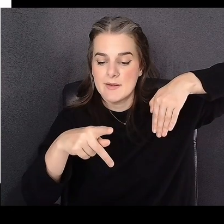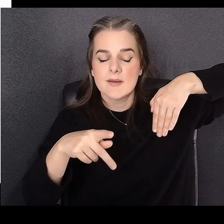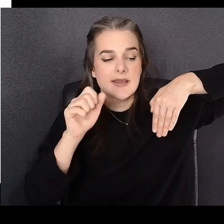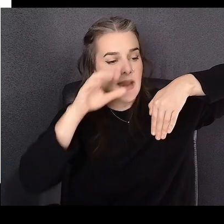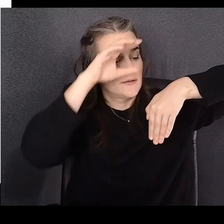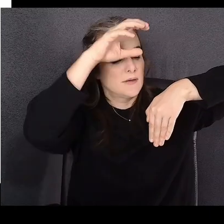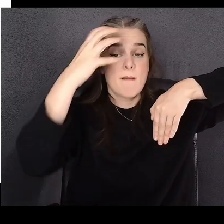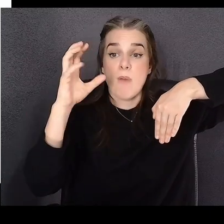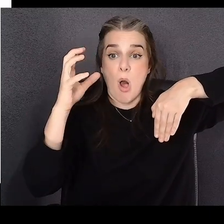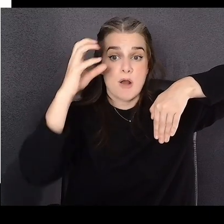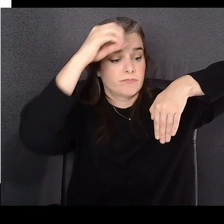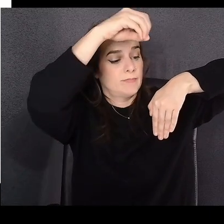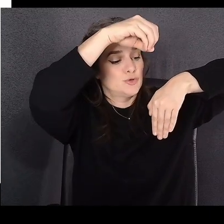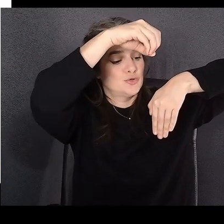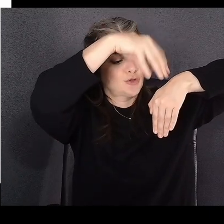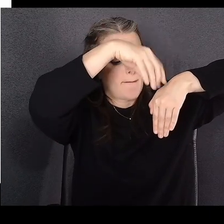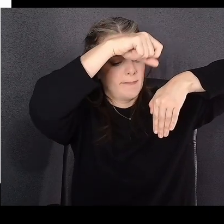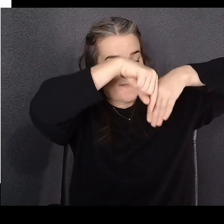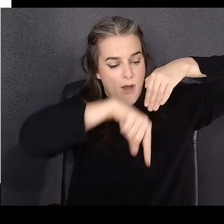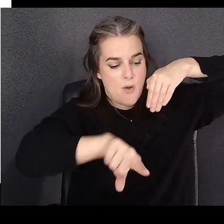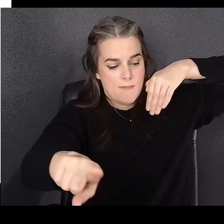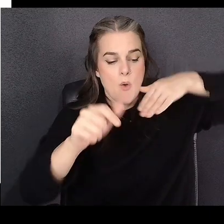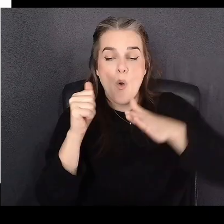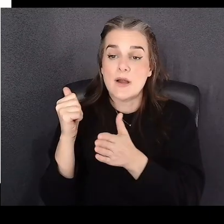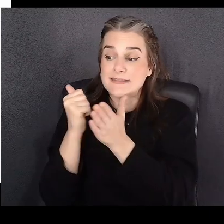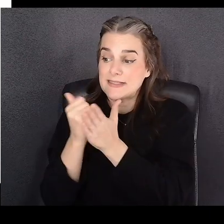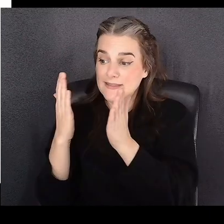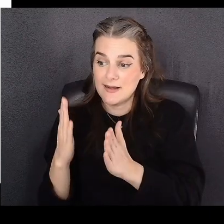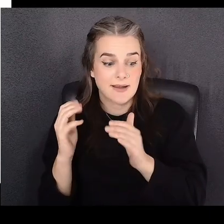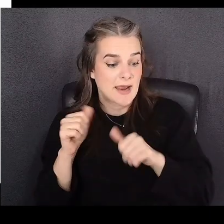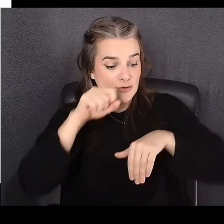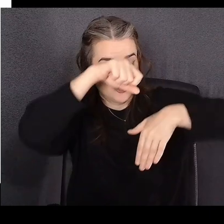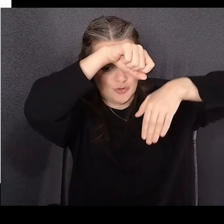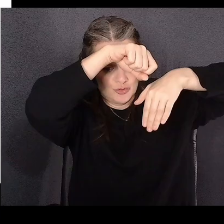We found that if we move that ramp away from the target, it allows it to bounce off the floor, which